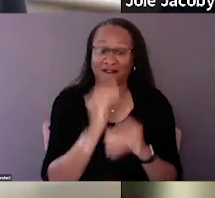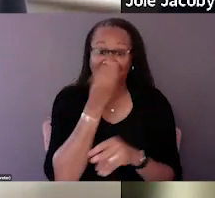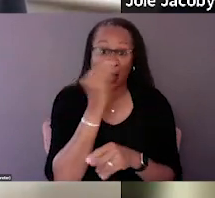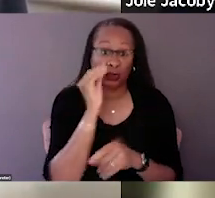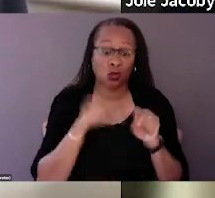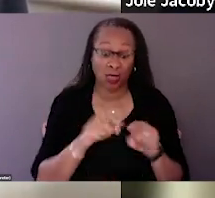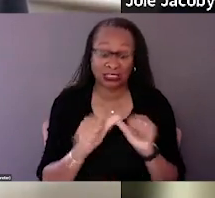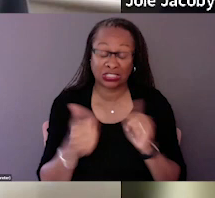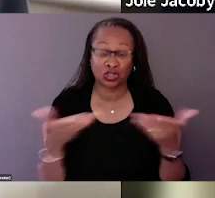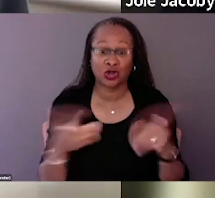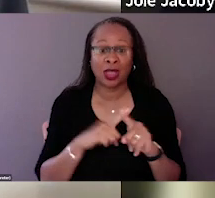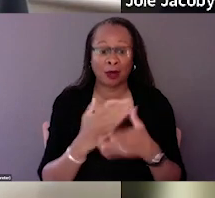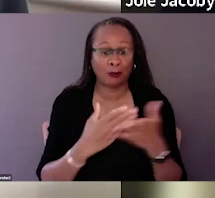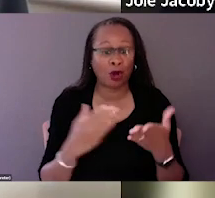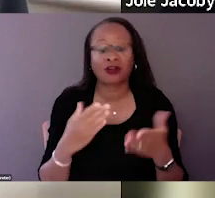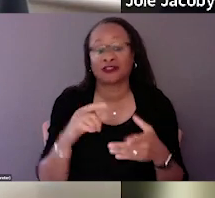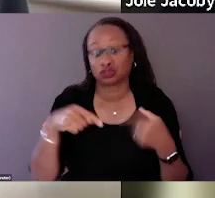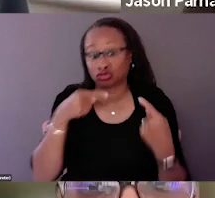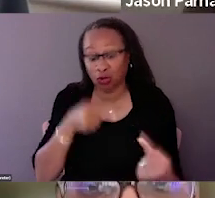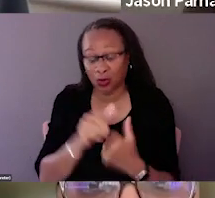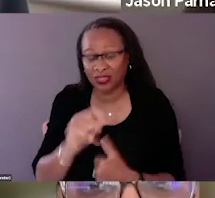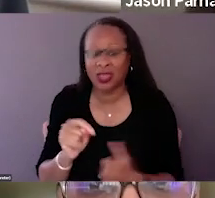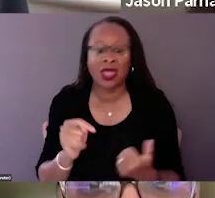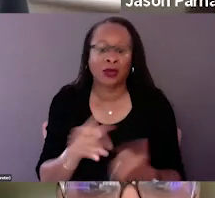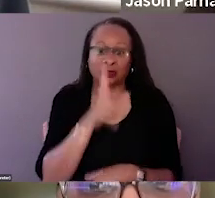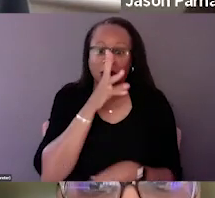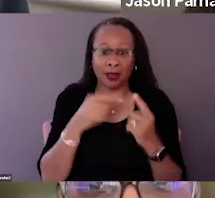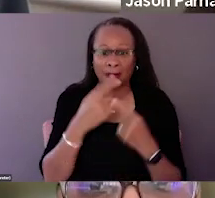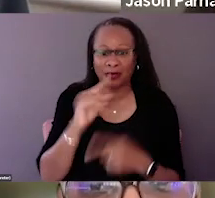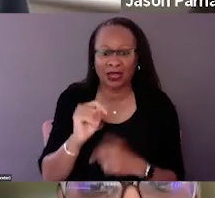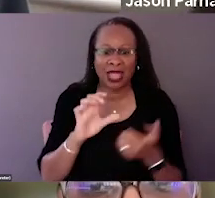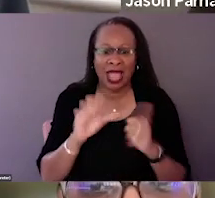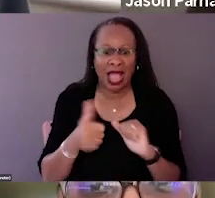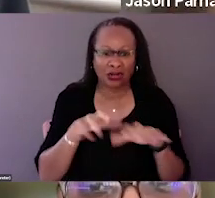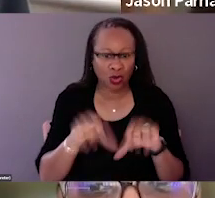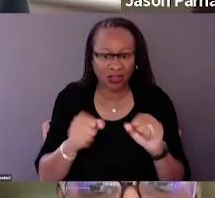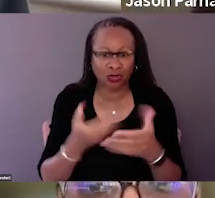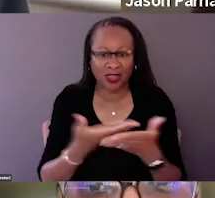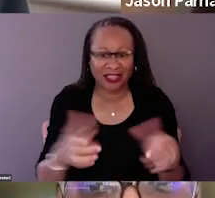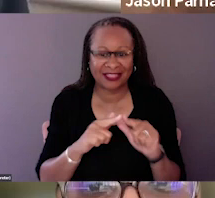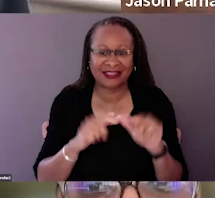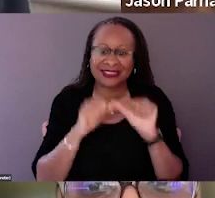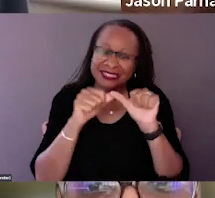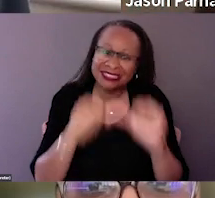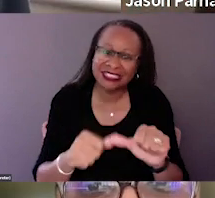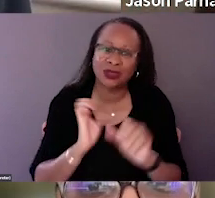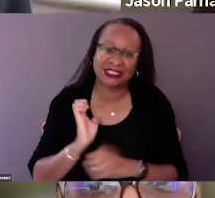But a part of the struggle with that, which we were talking about is like, how do you capture a thing that's constantly evolving, that's constantly moving,